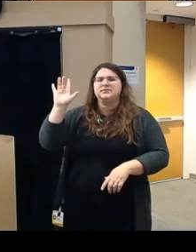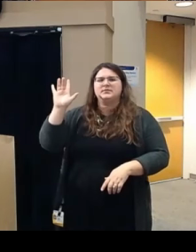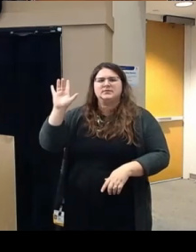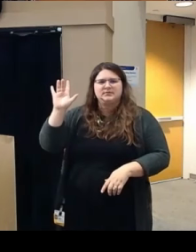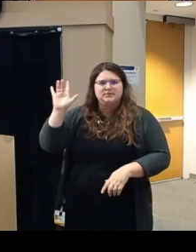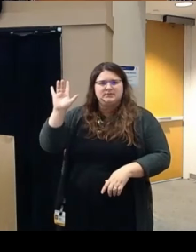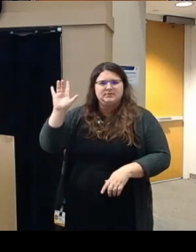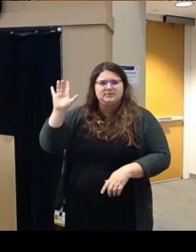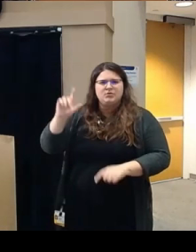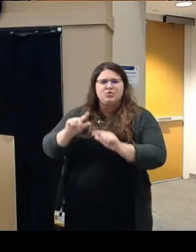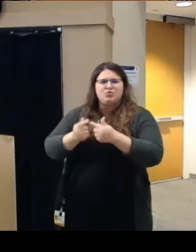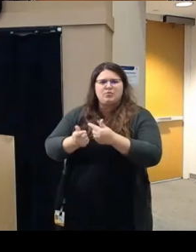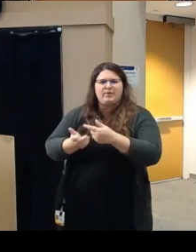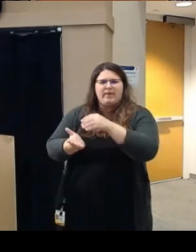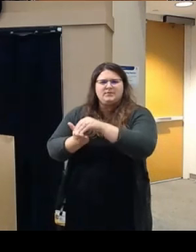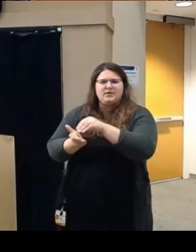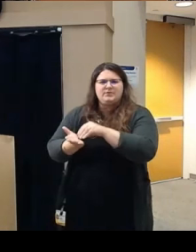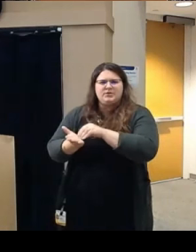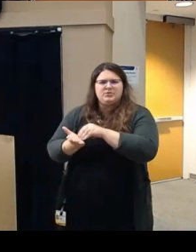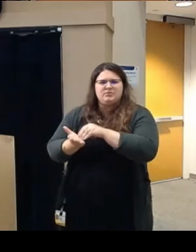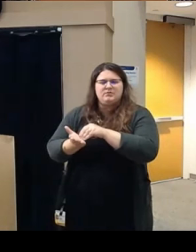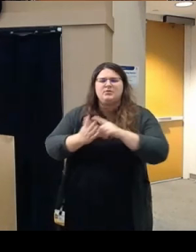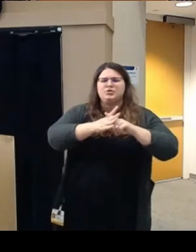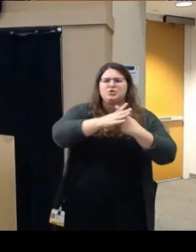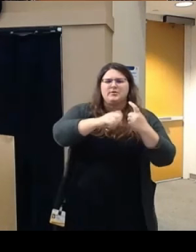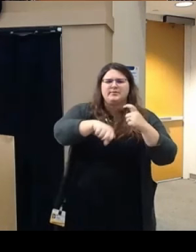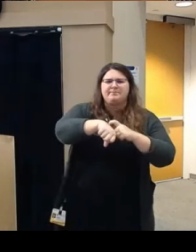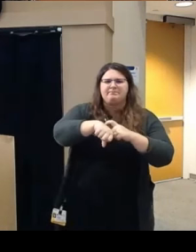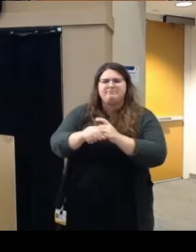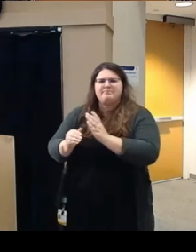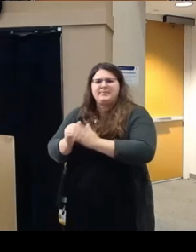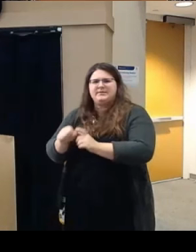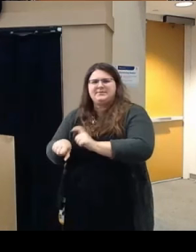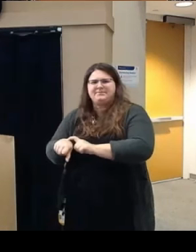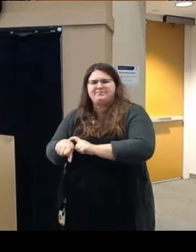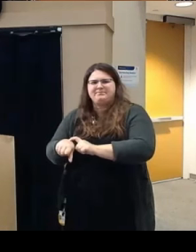can enter a few things so the start and end time for the group and if I just put the number in then